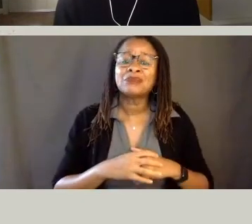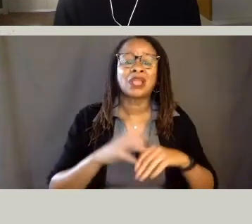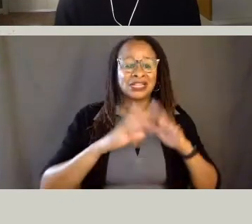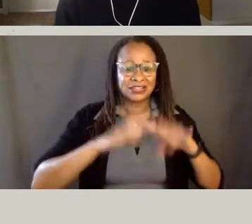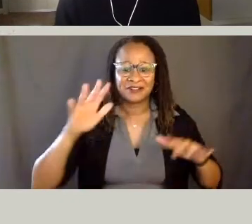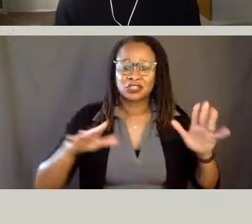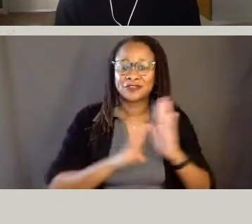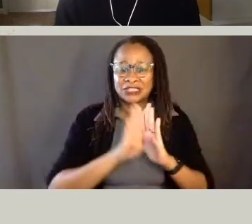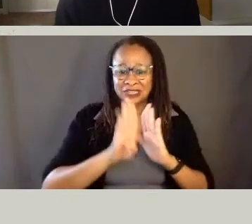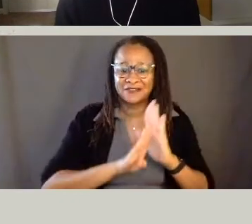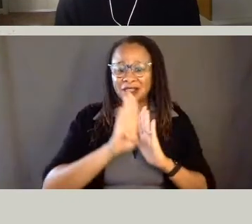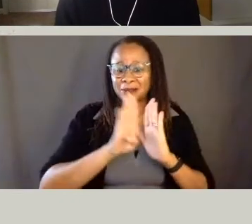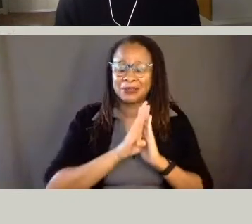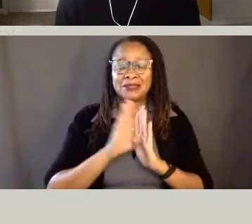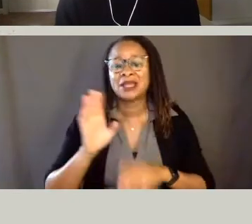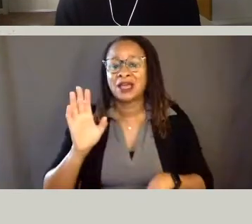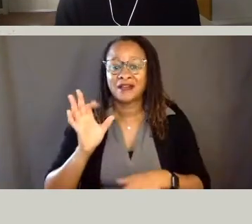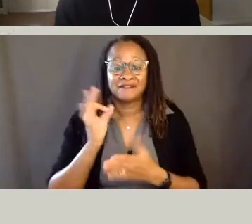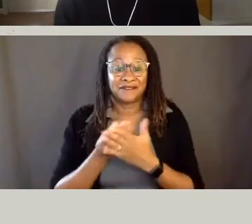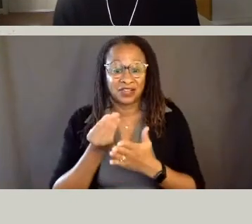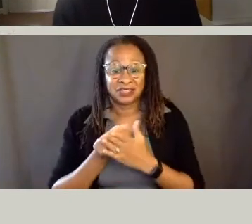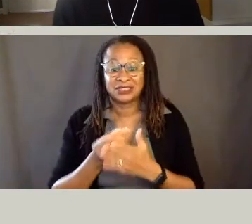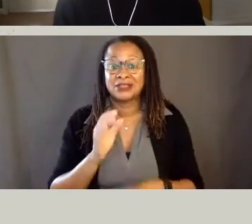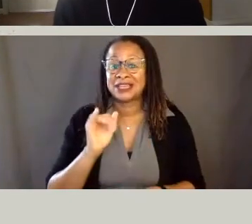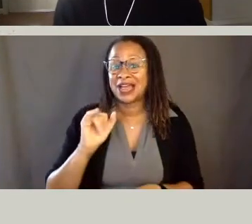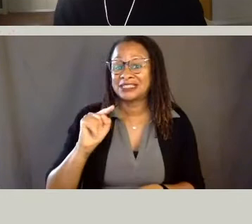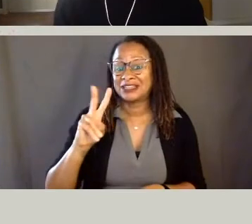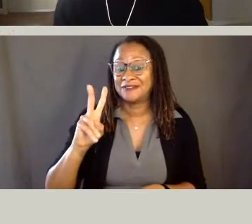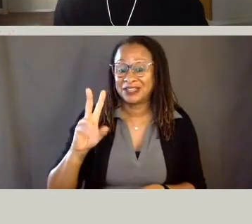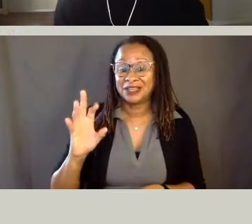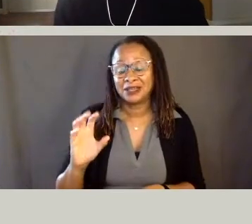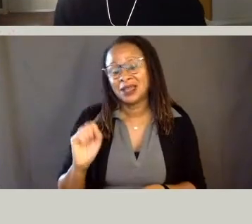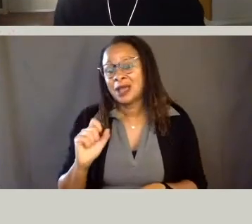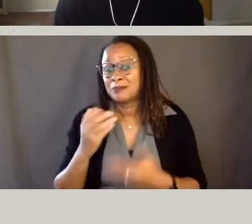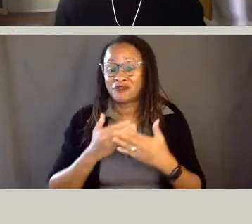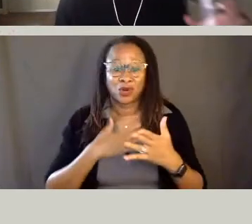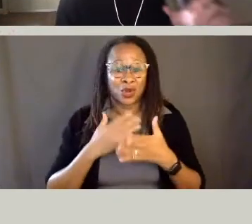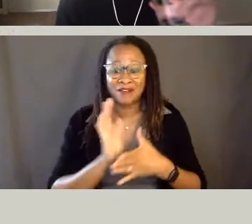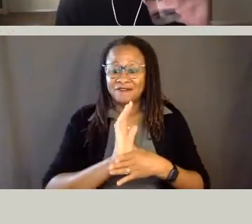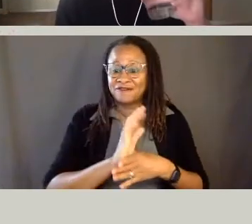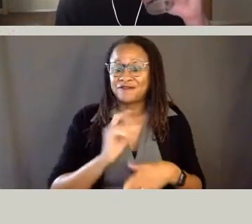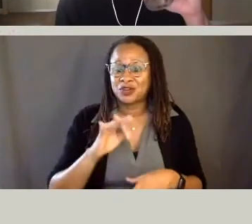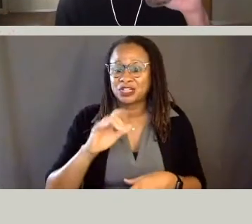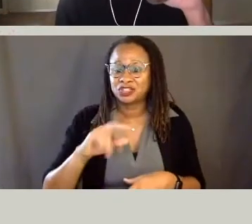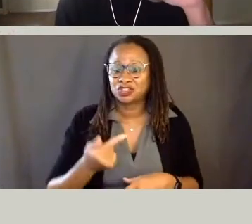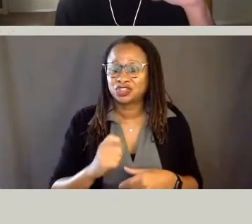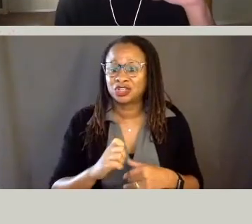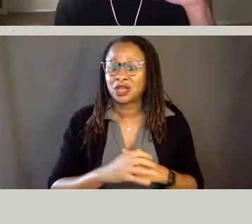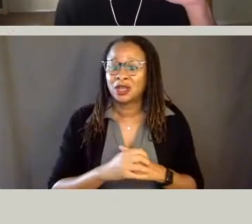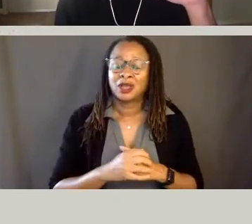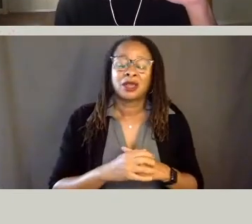that ITVS has which actually comes in before you even sometimes have footage, at very early stages to support new filmmakers,